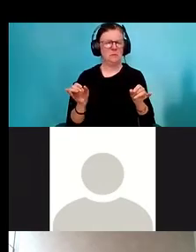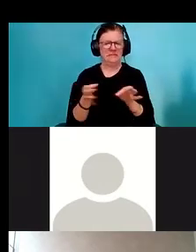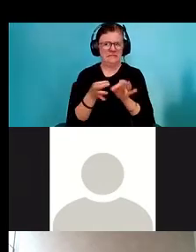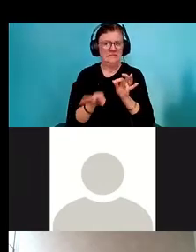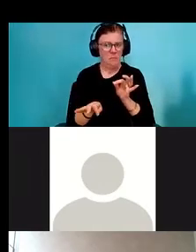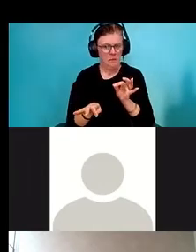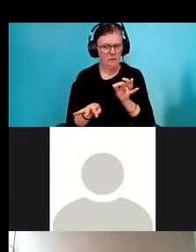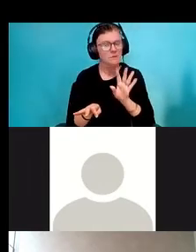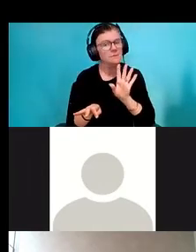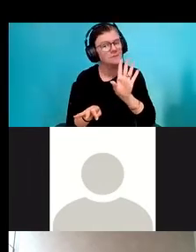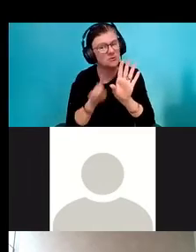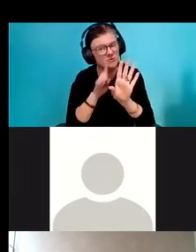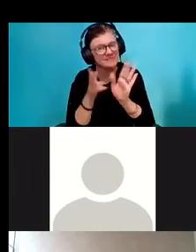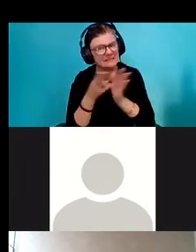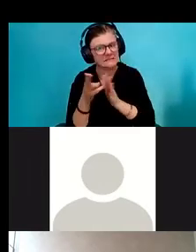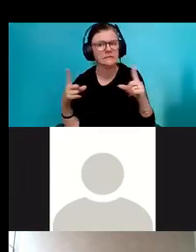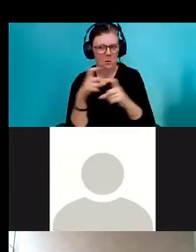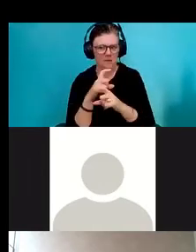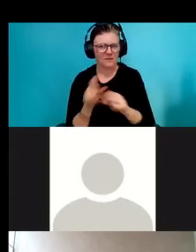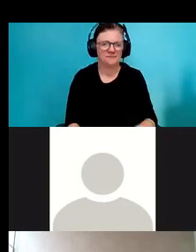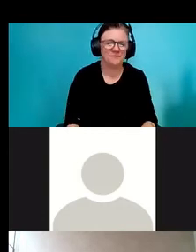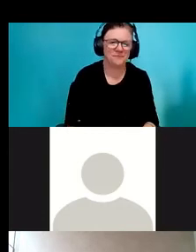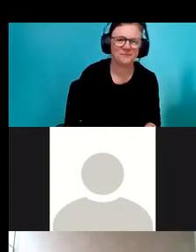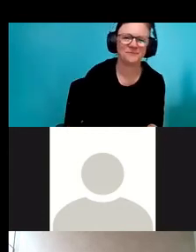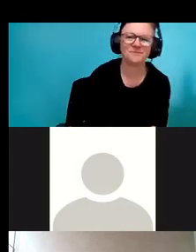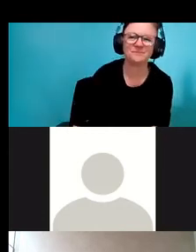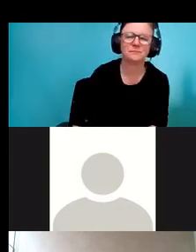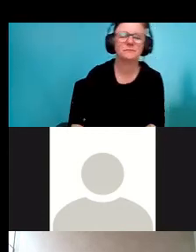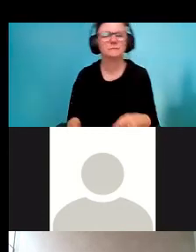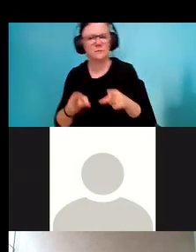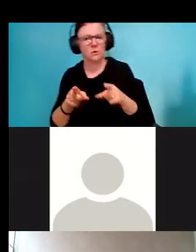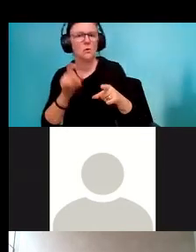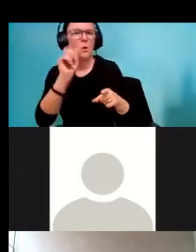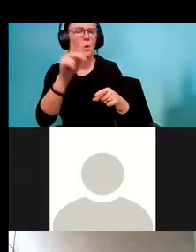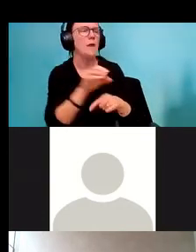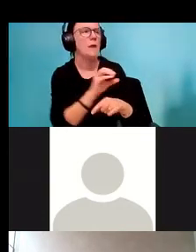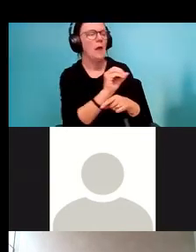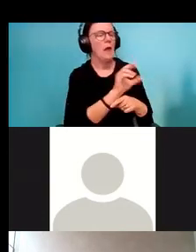it a little more complicated. So when you're thinking about outputs versus outcomes,